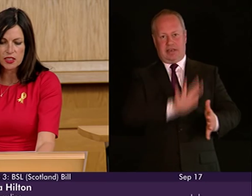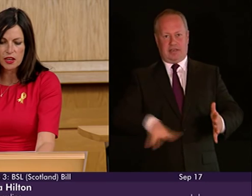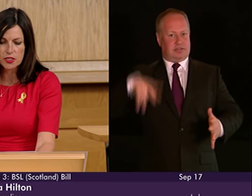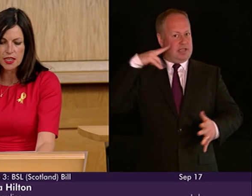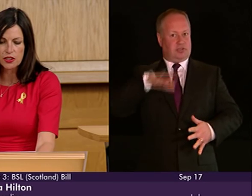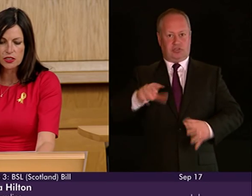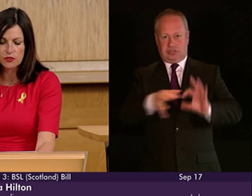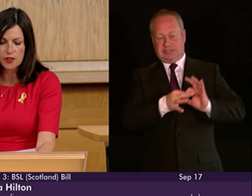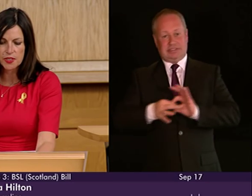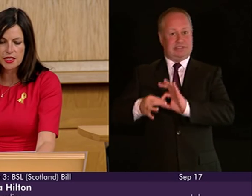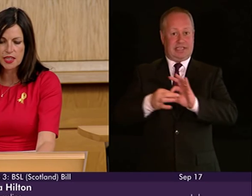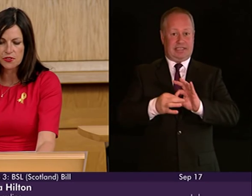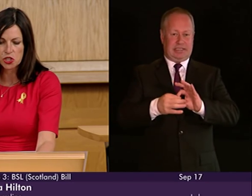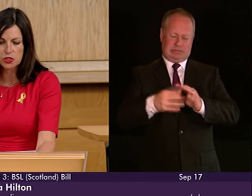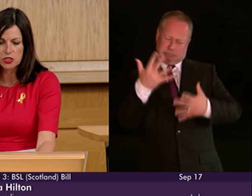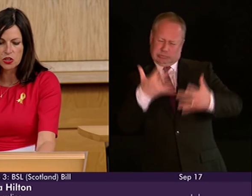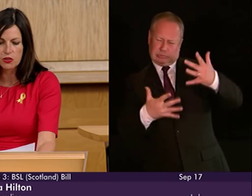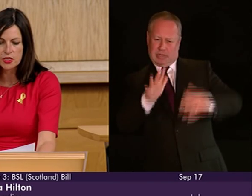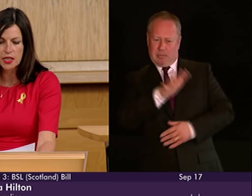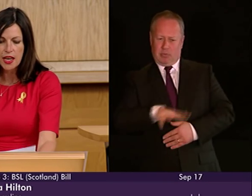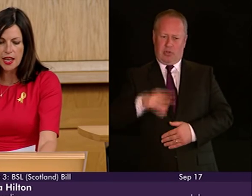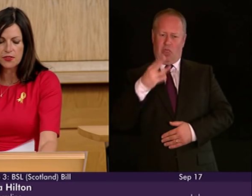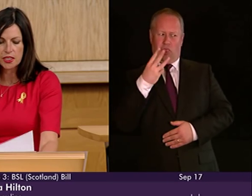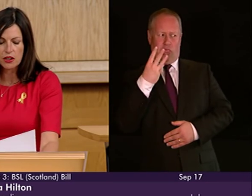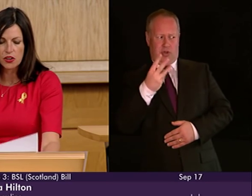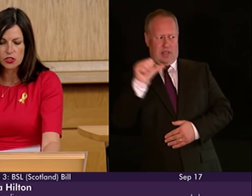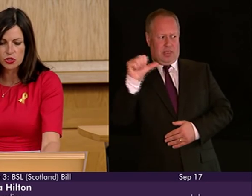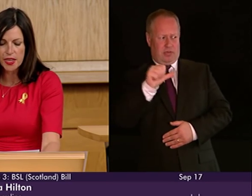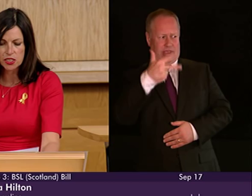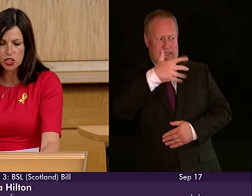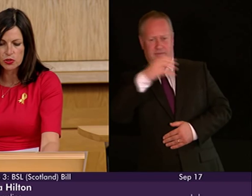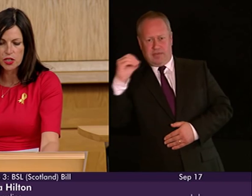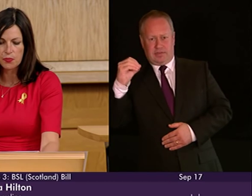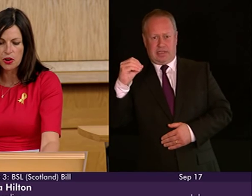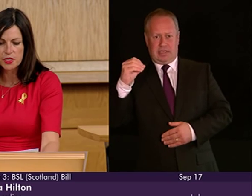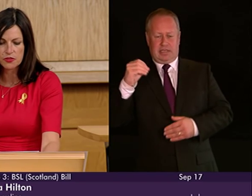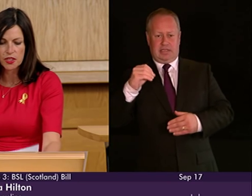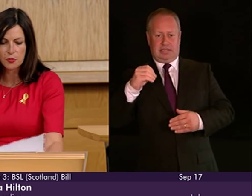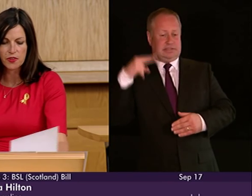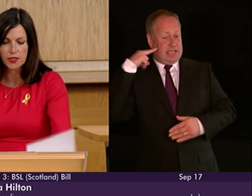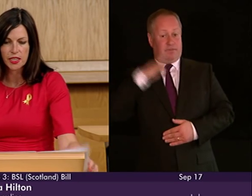many as 3,850 deaf children in Scotland and every year 120 children are born with severe